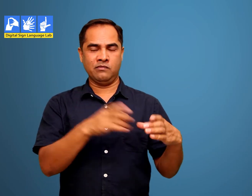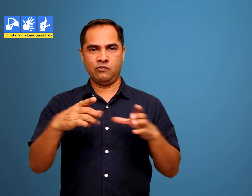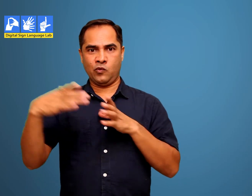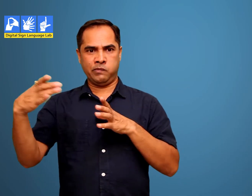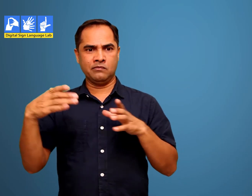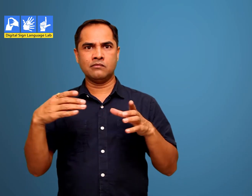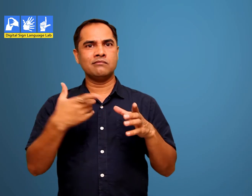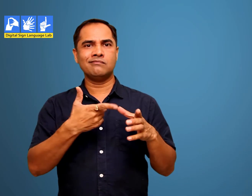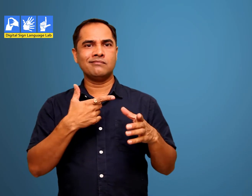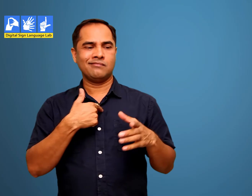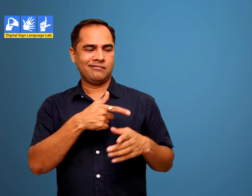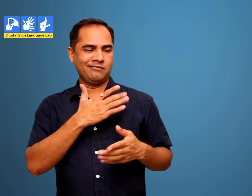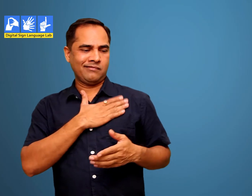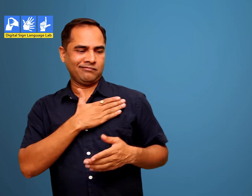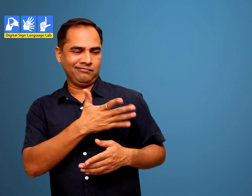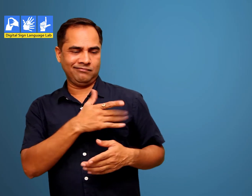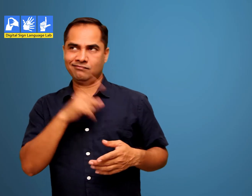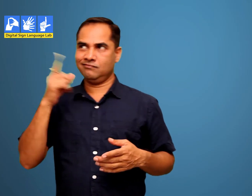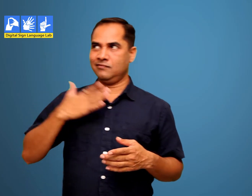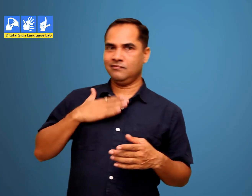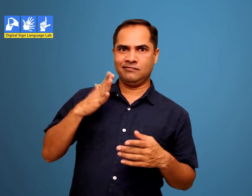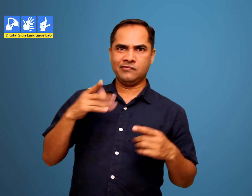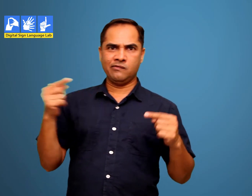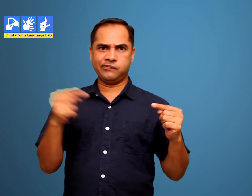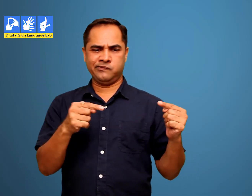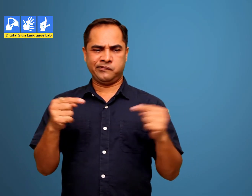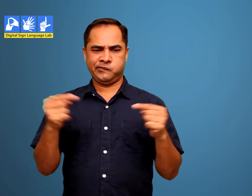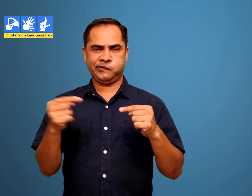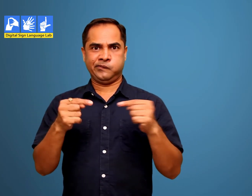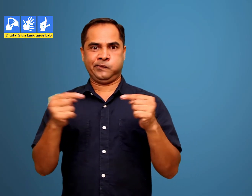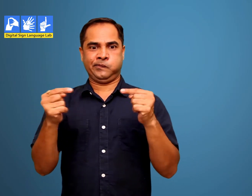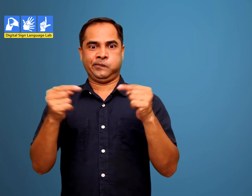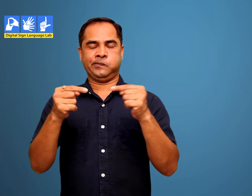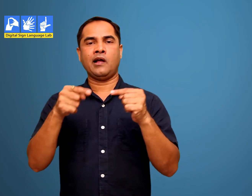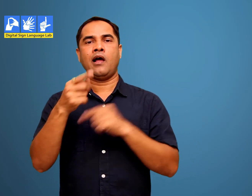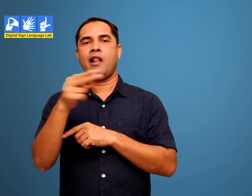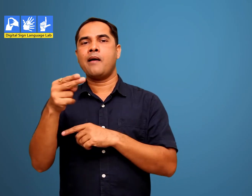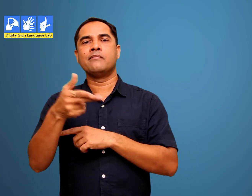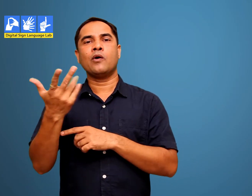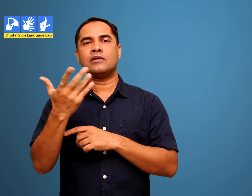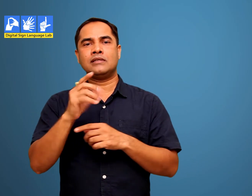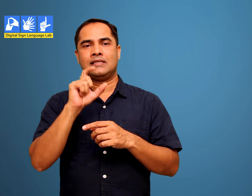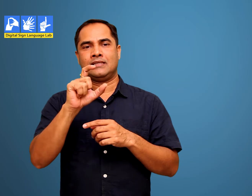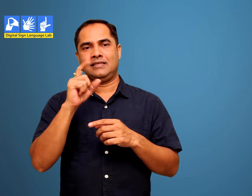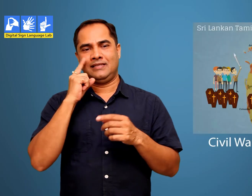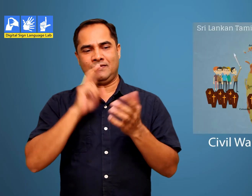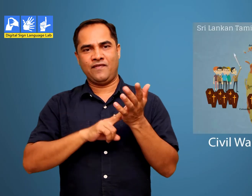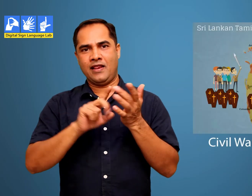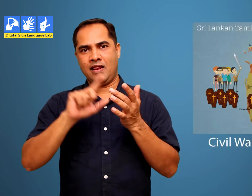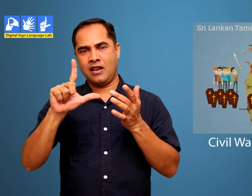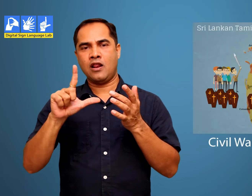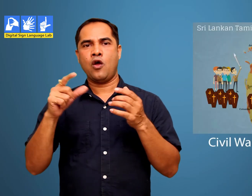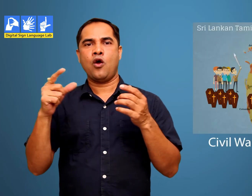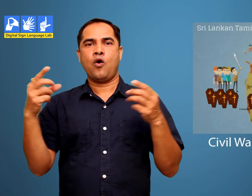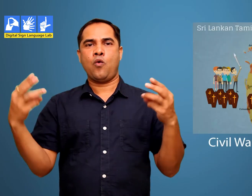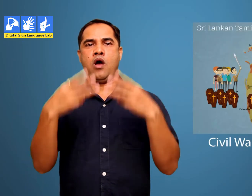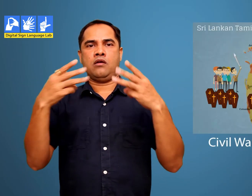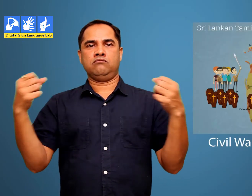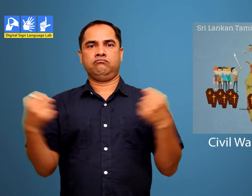None of the communities had any mutual respect - this became a civil war. Civil